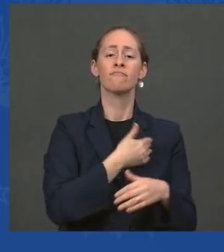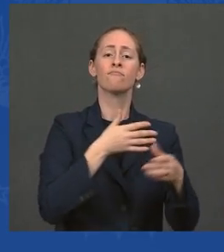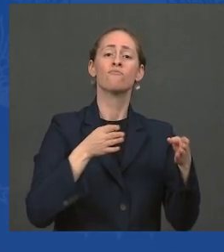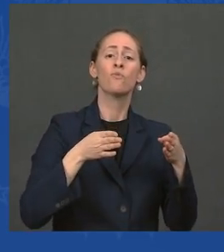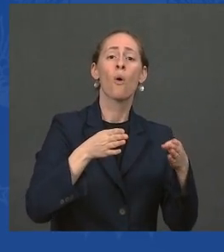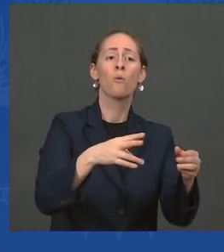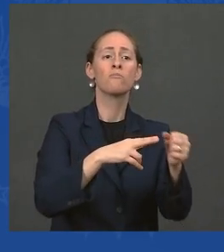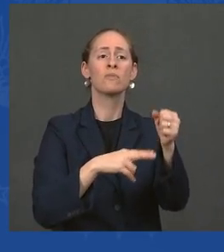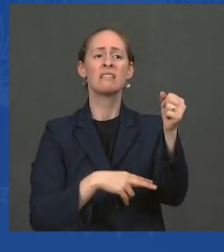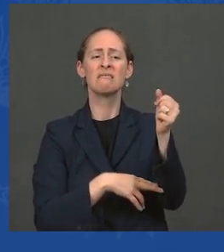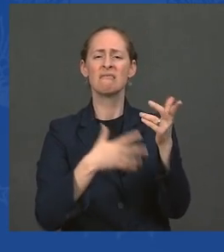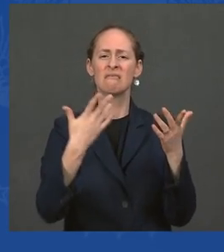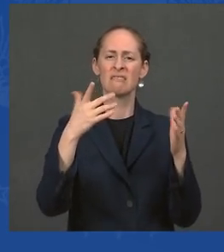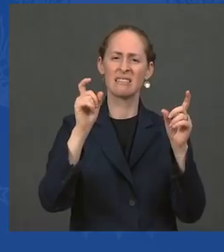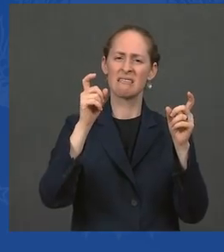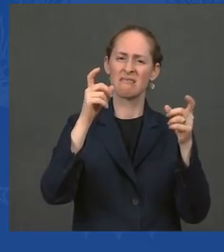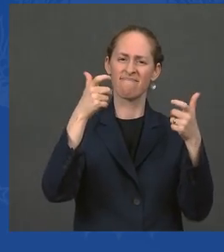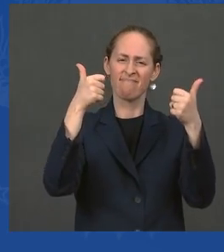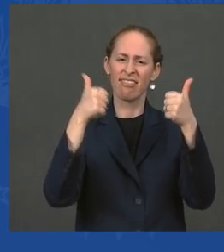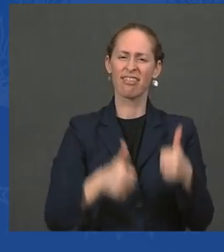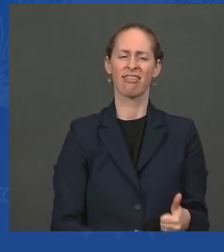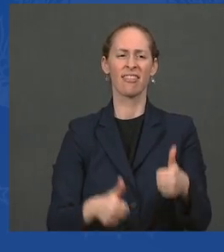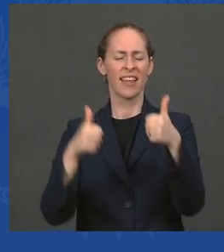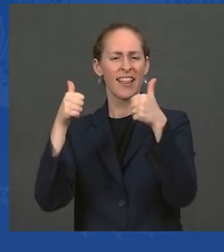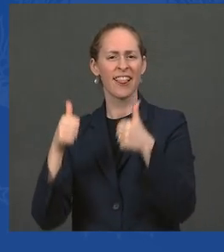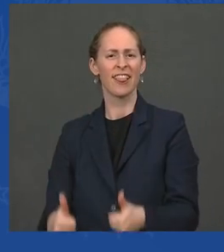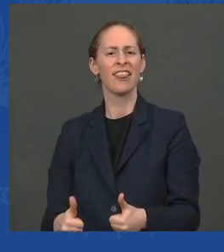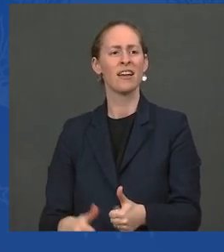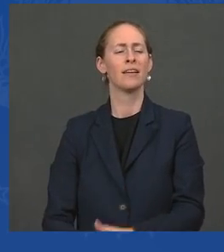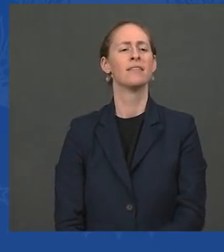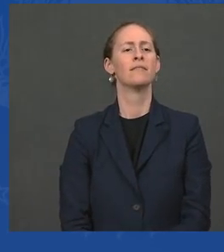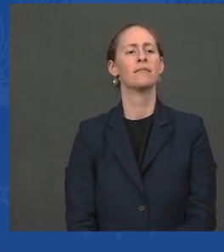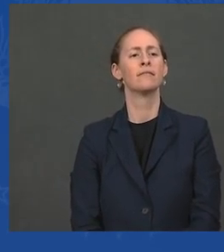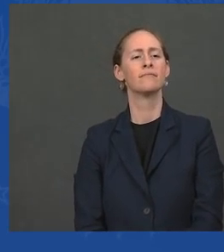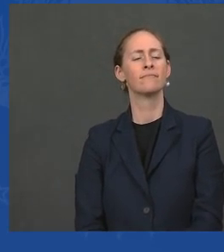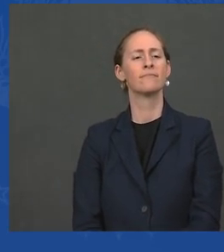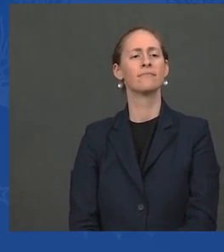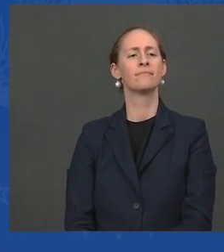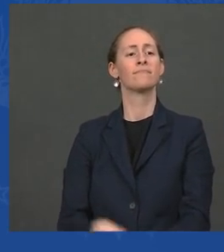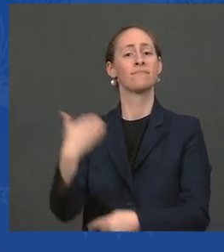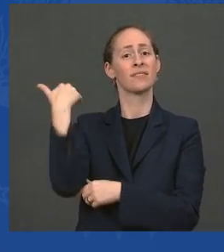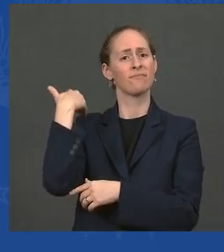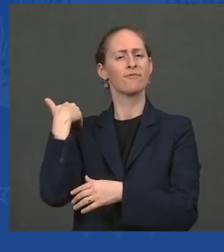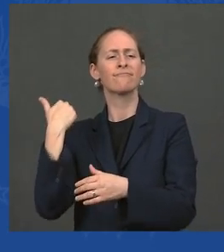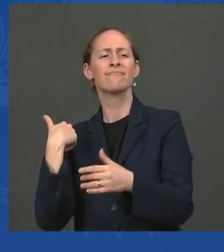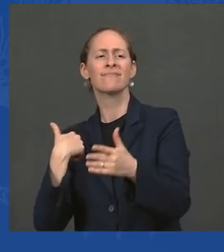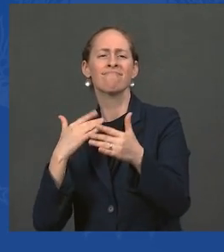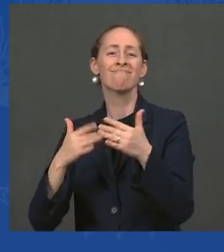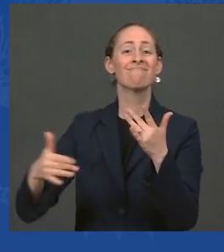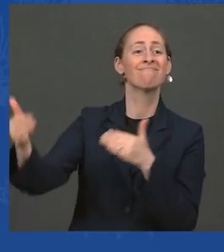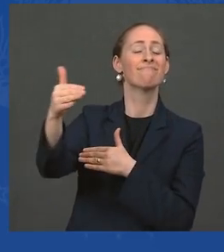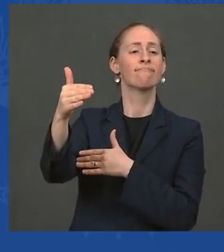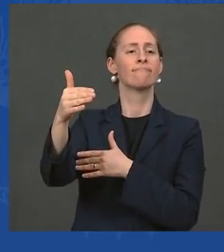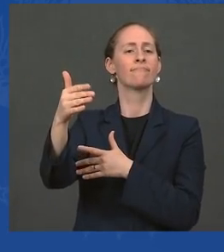Thirteenth in the world. We used to lead the world in educational achievement. Today, the Organization for Economic Cooperation